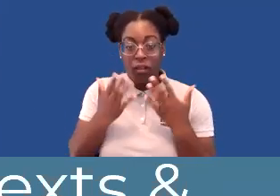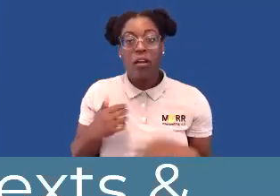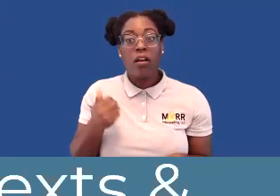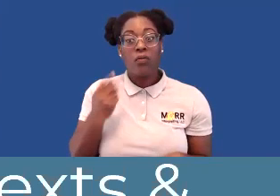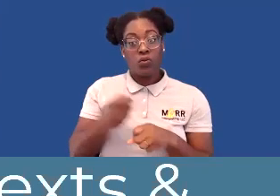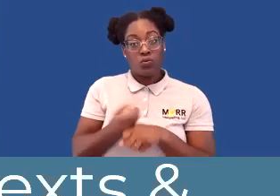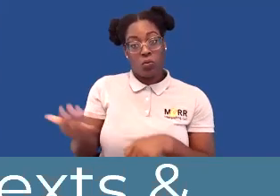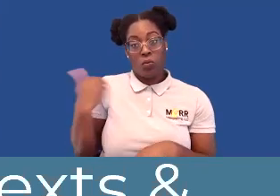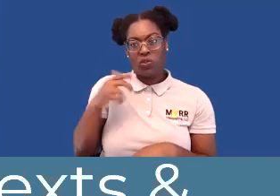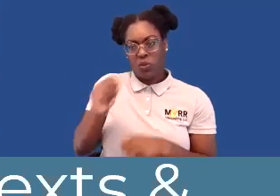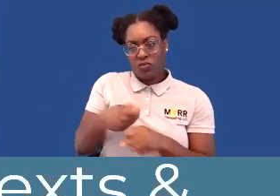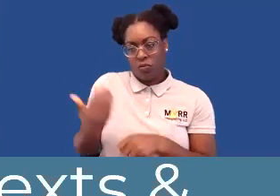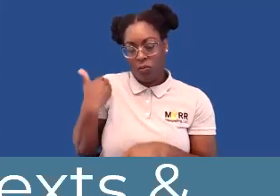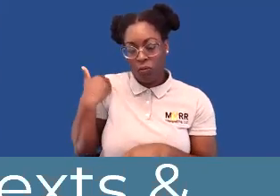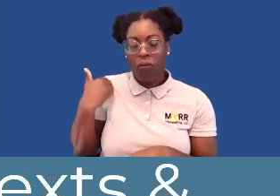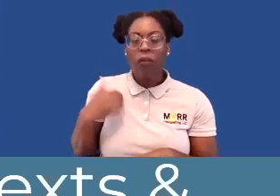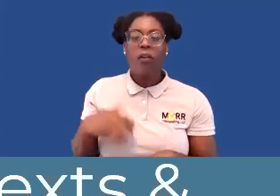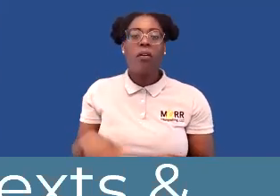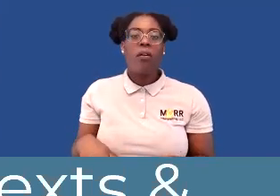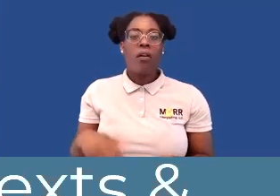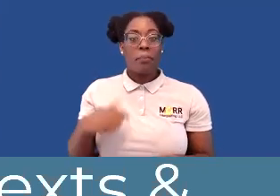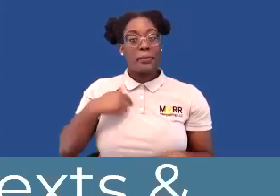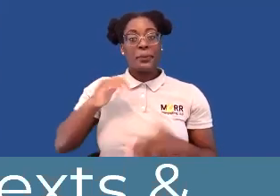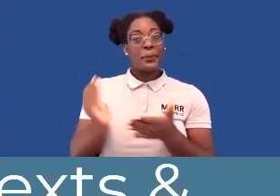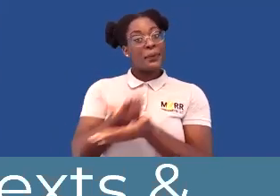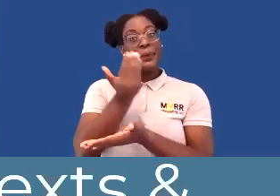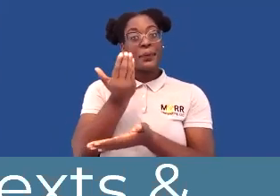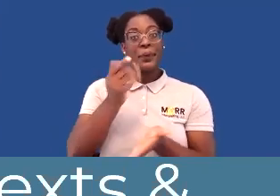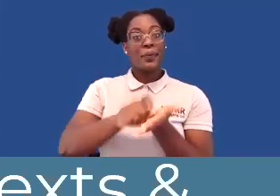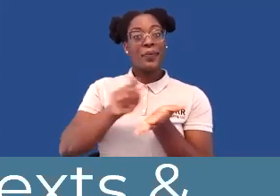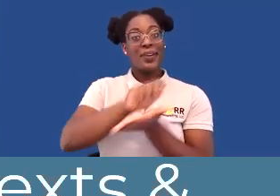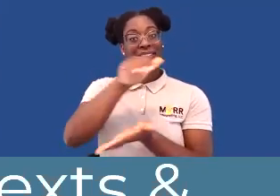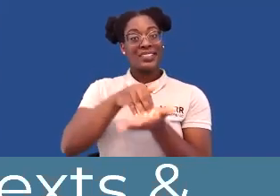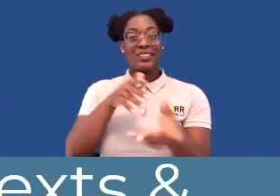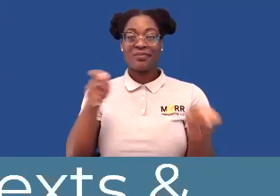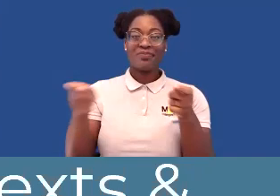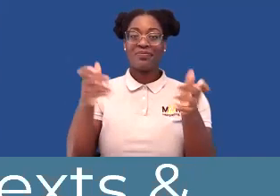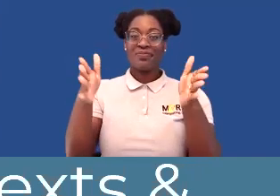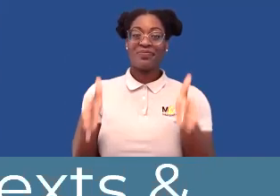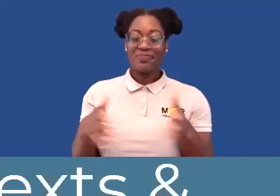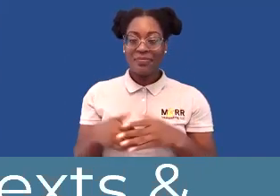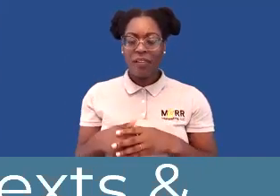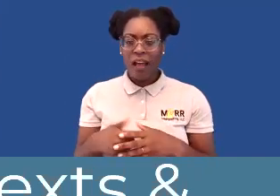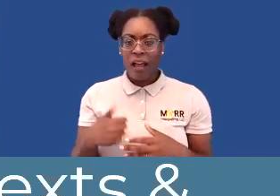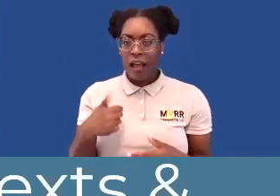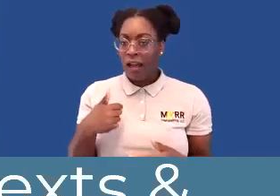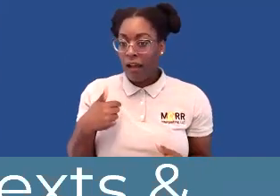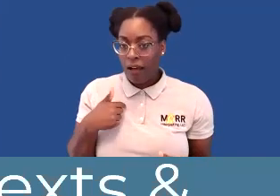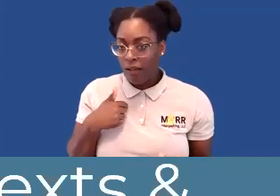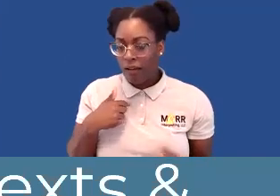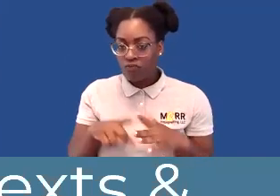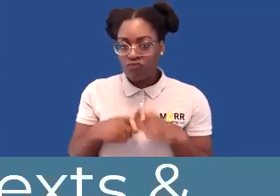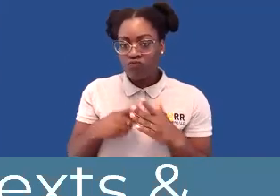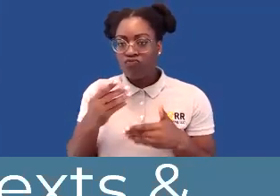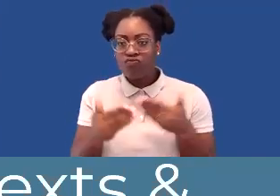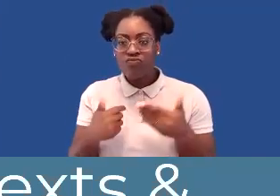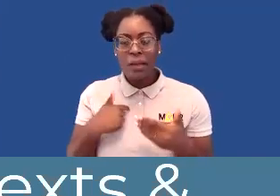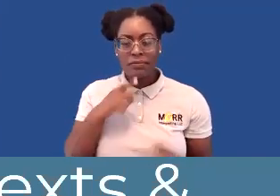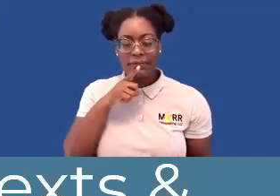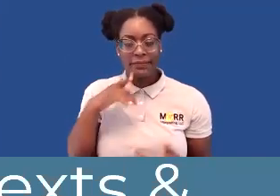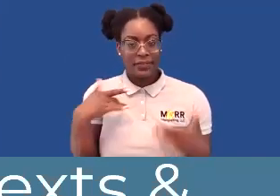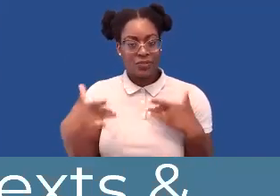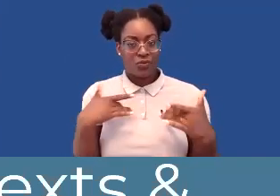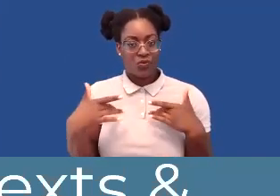I was concerned that the dialectic or discussion-based portion of our work